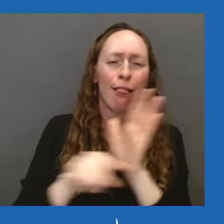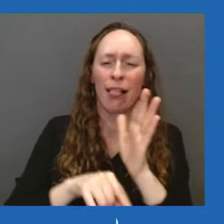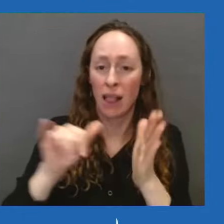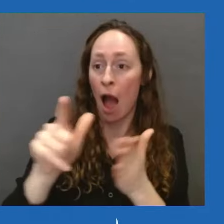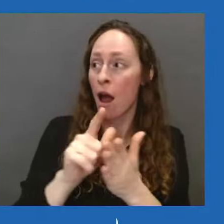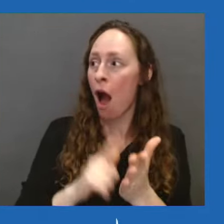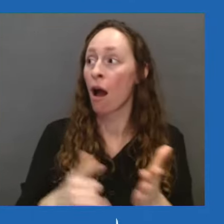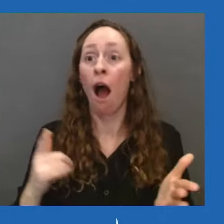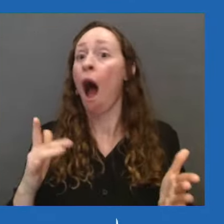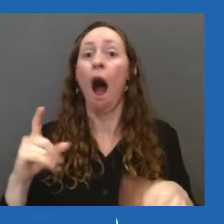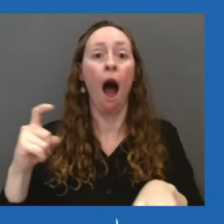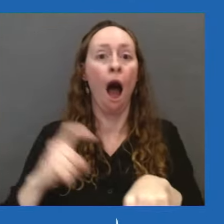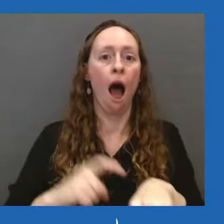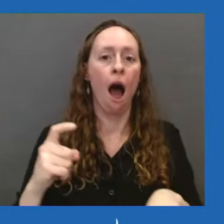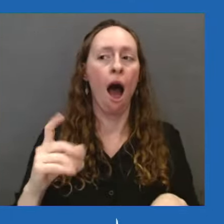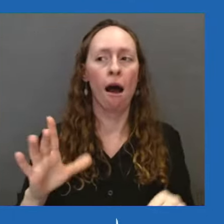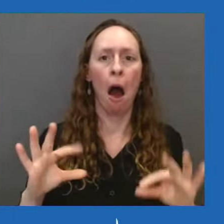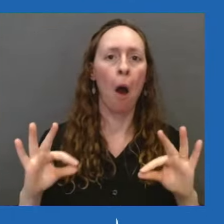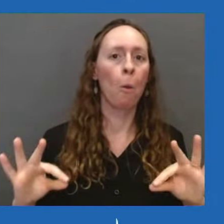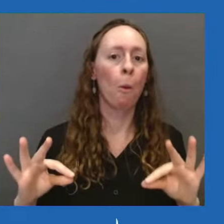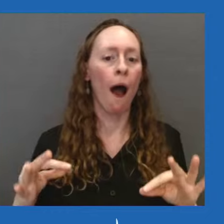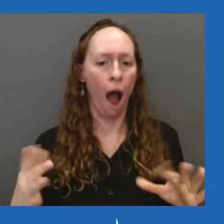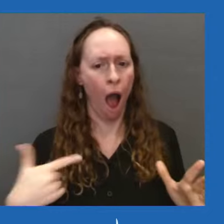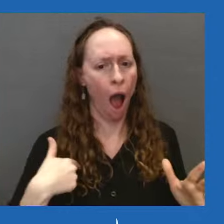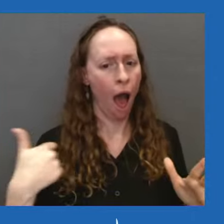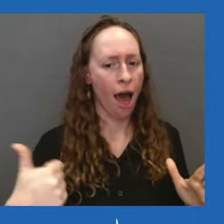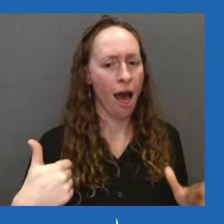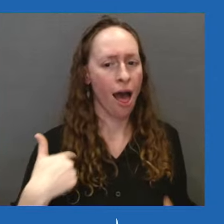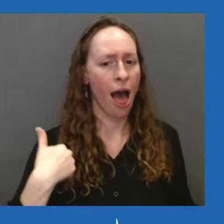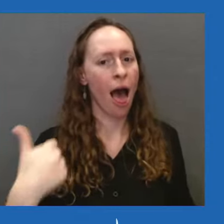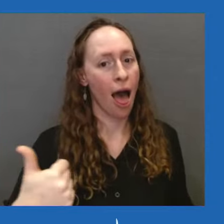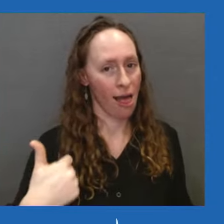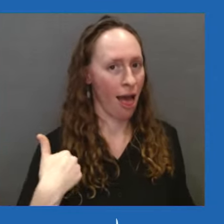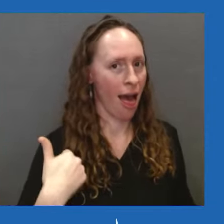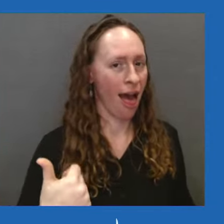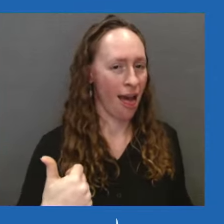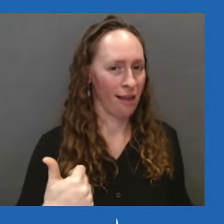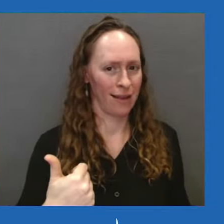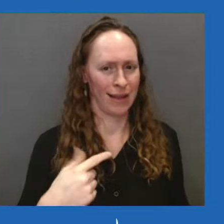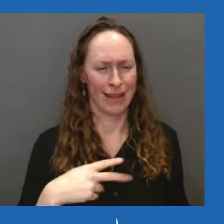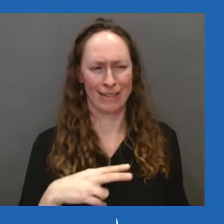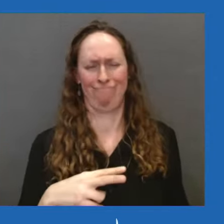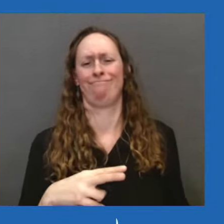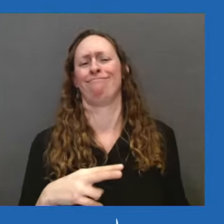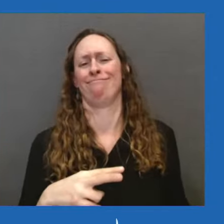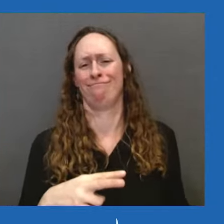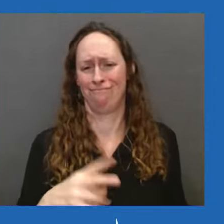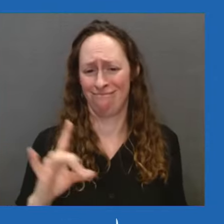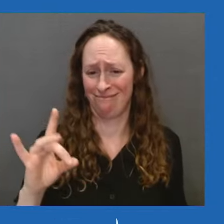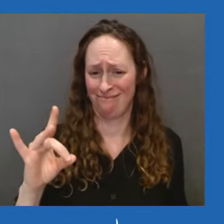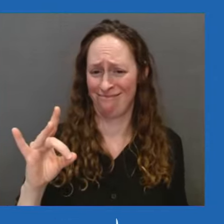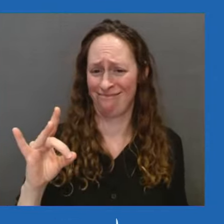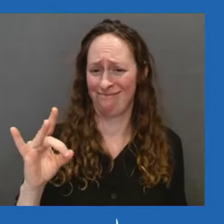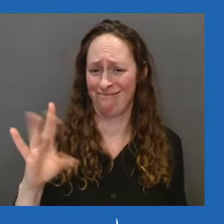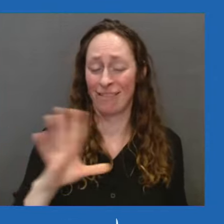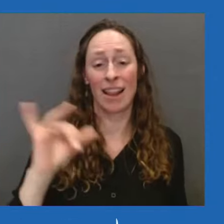As one of my friends back home would say, "That's real chutzpah." That's real chutzpah. Meanwhile, my predecessor wants to get rid